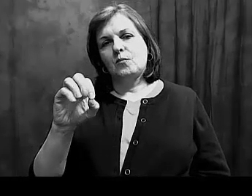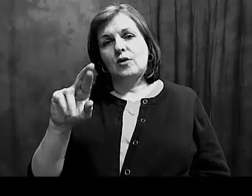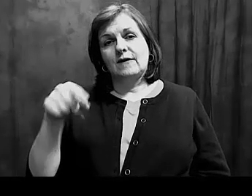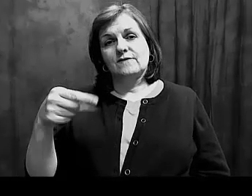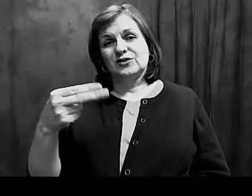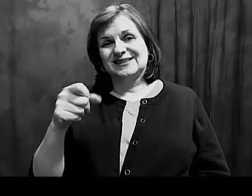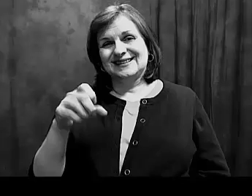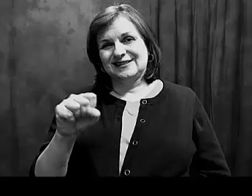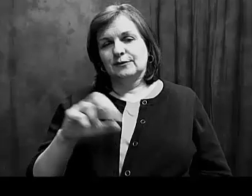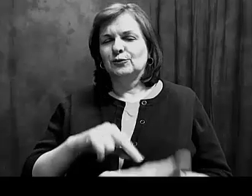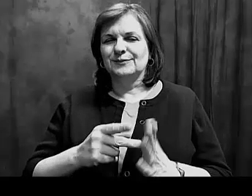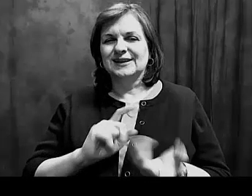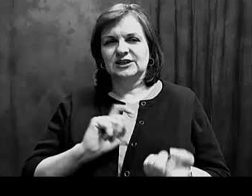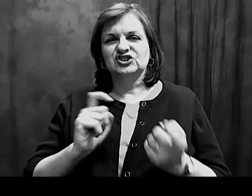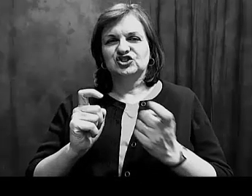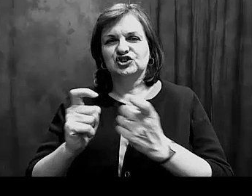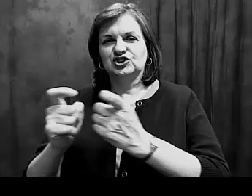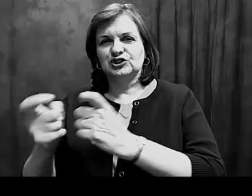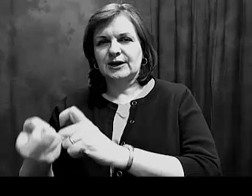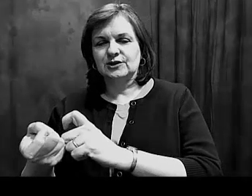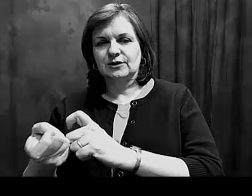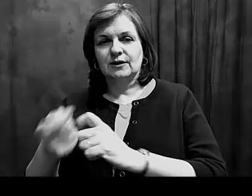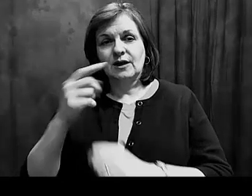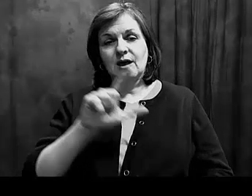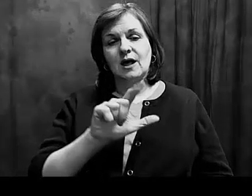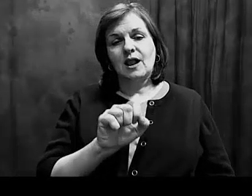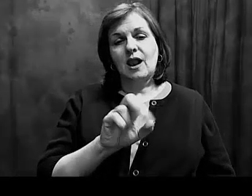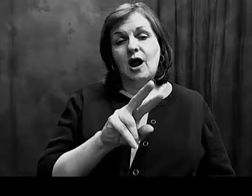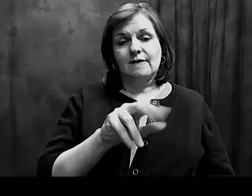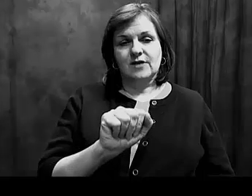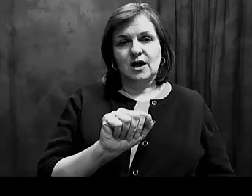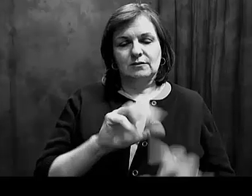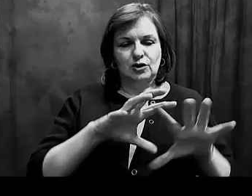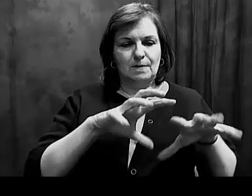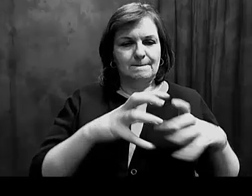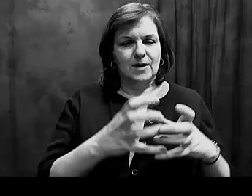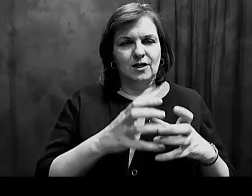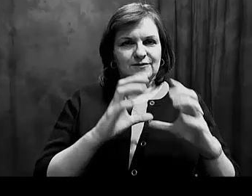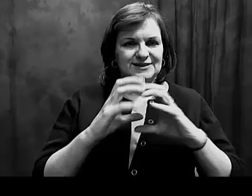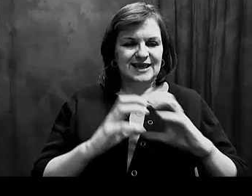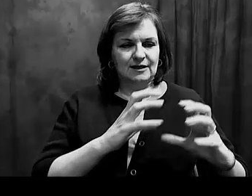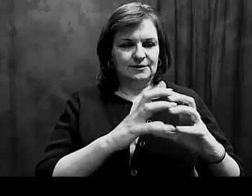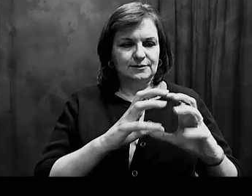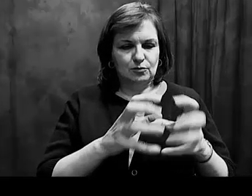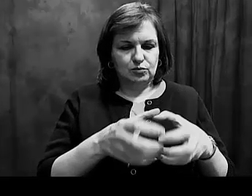and typically we look at that larva -- this ball of cells we were talking about